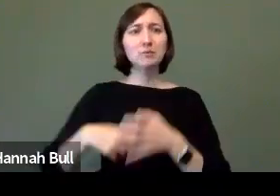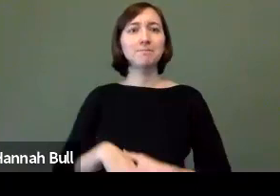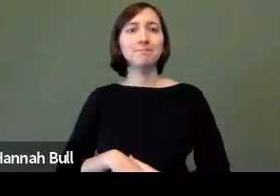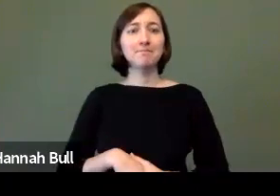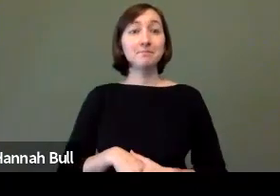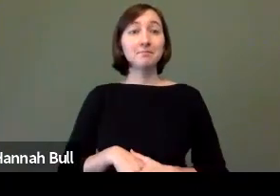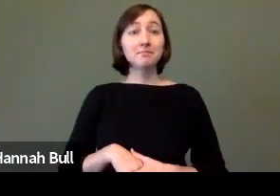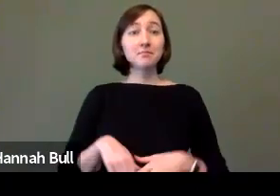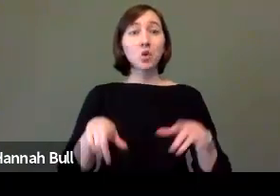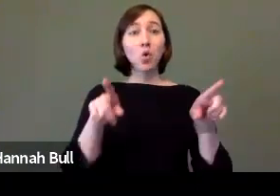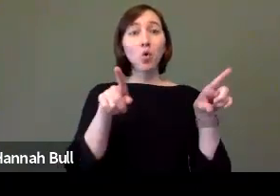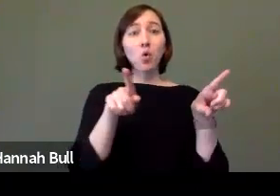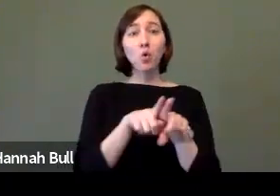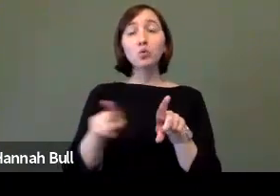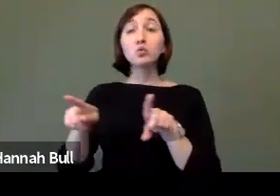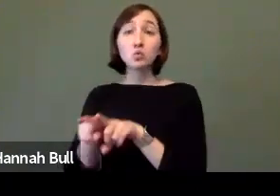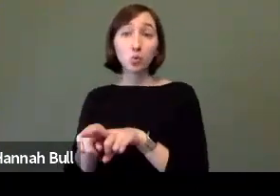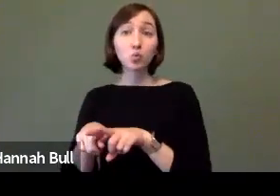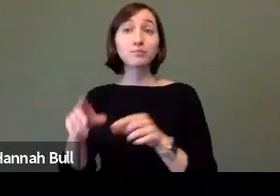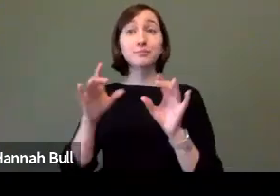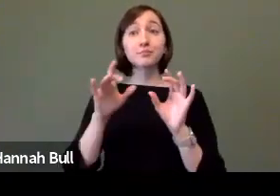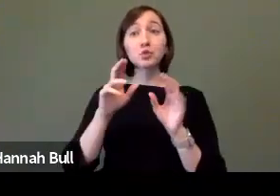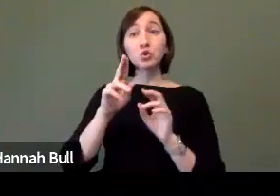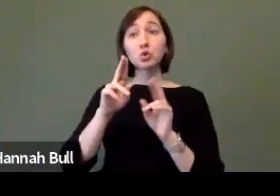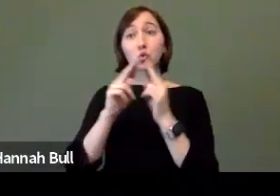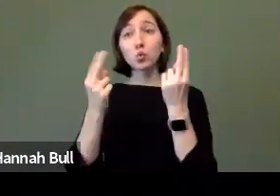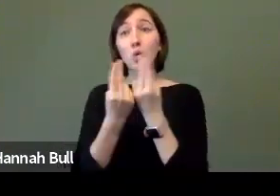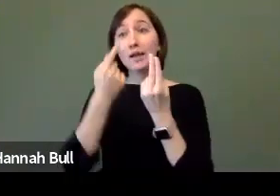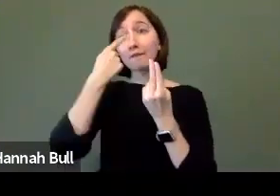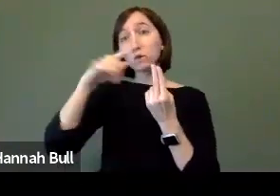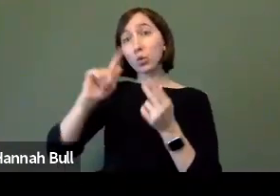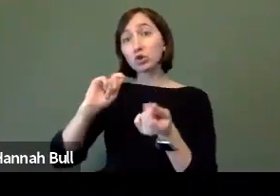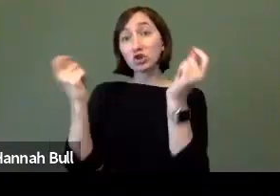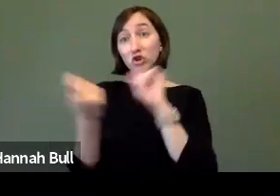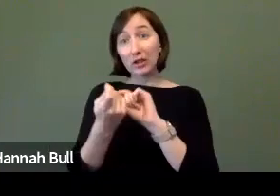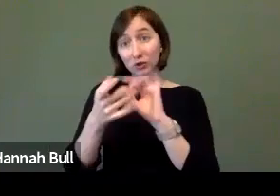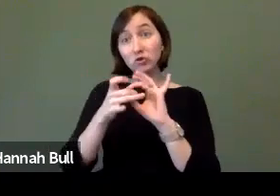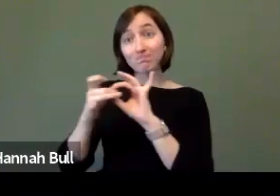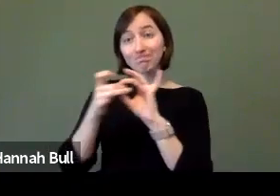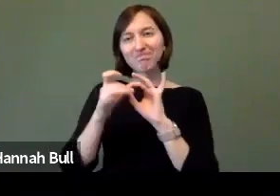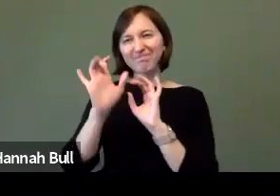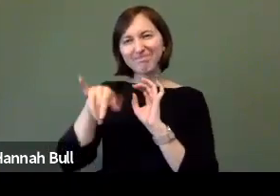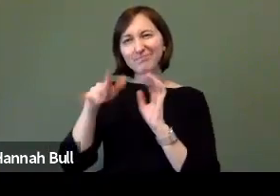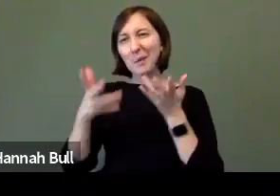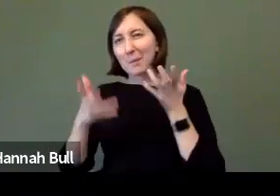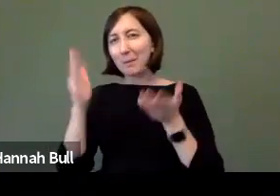And Uniting for Change, folks may be less familiar with. I'll put the link in the chat for everyone.